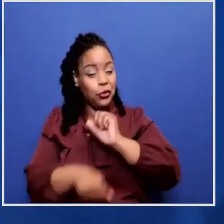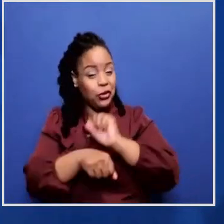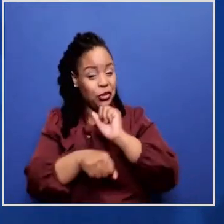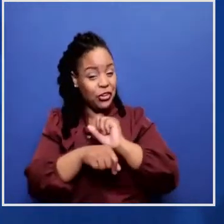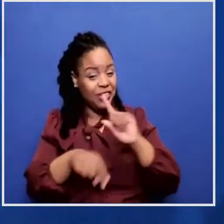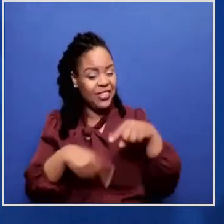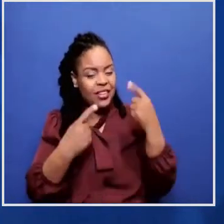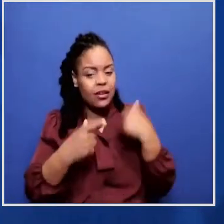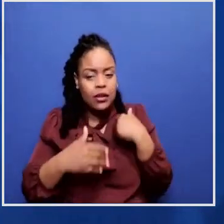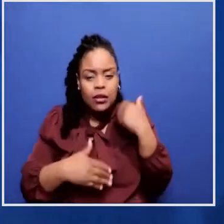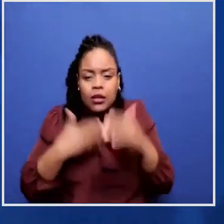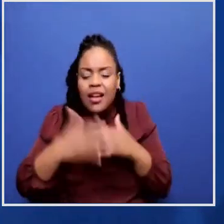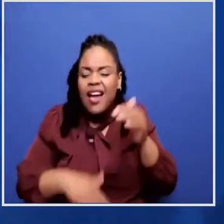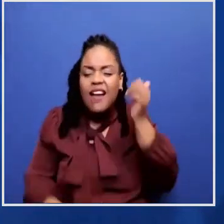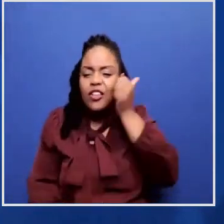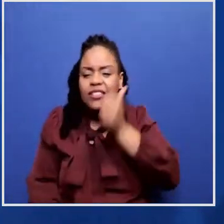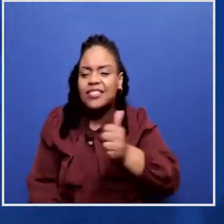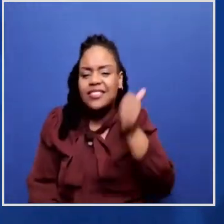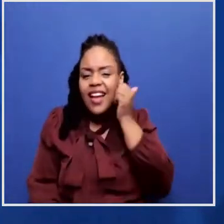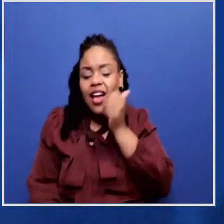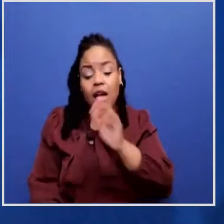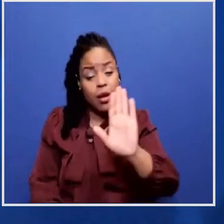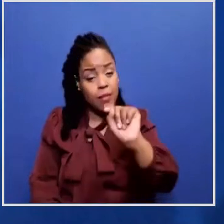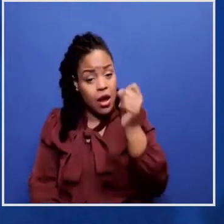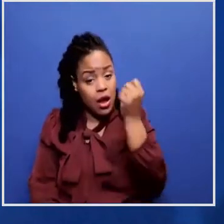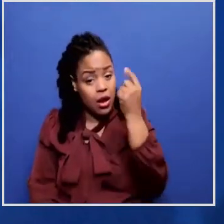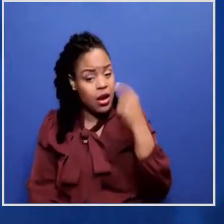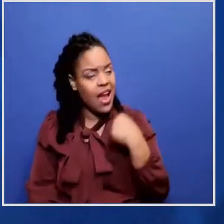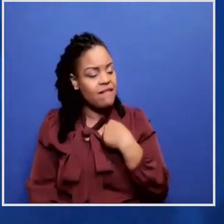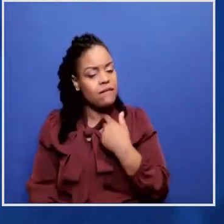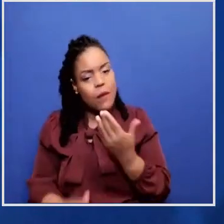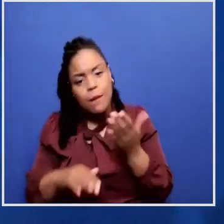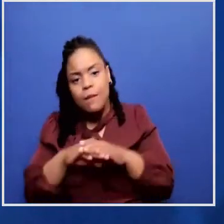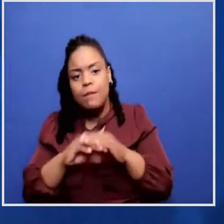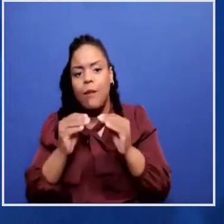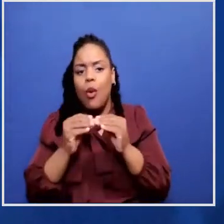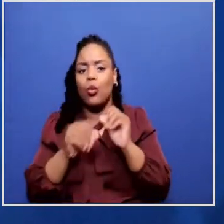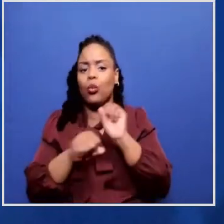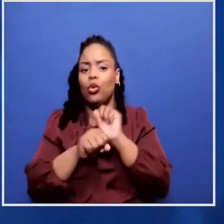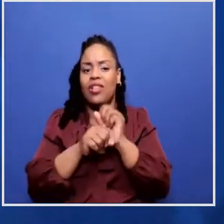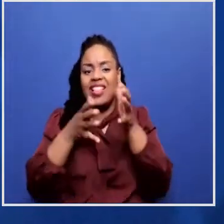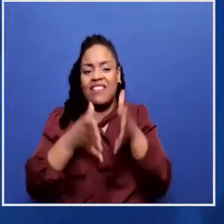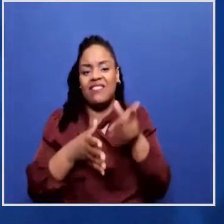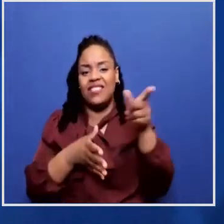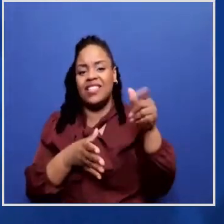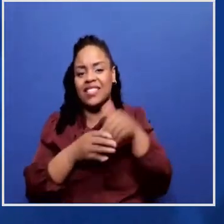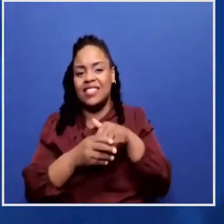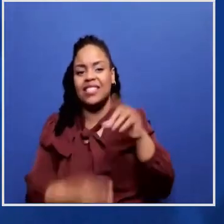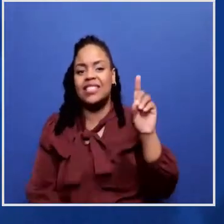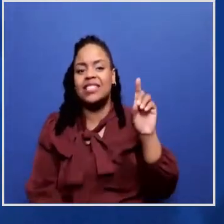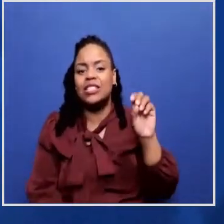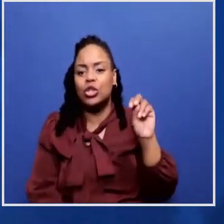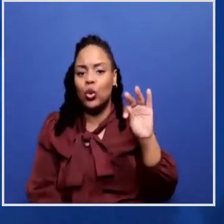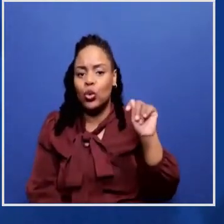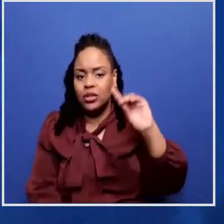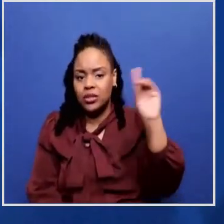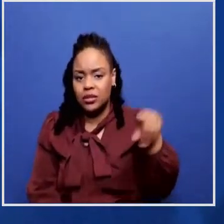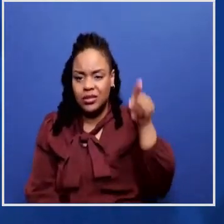WE DO, DAY IN AND DAY OUT. BUT THERE IS SO MUCH MORE THAT